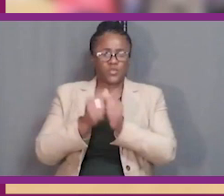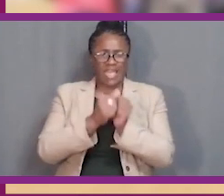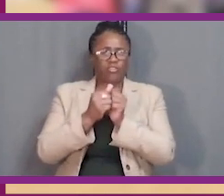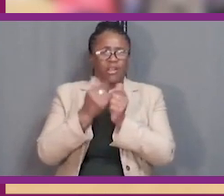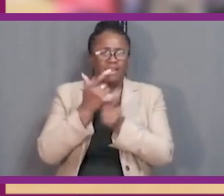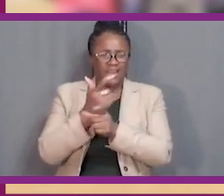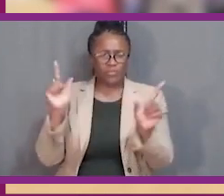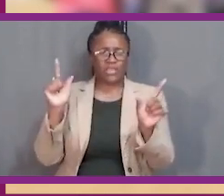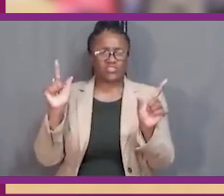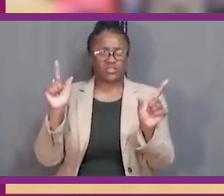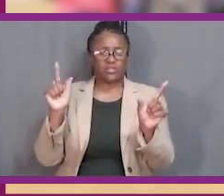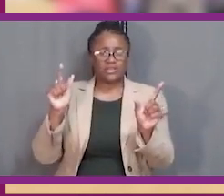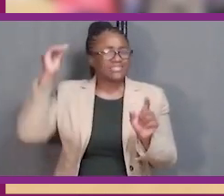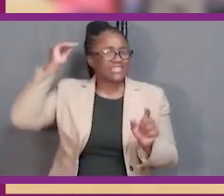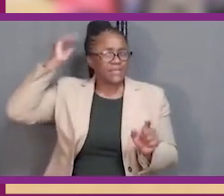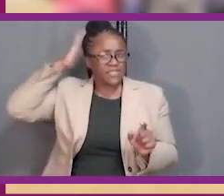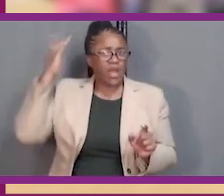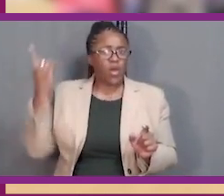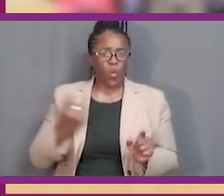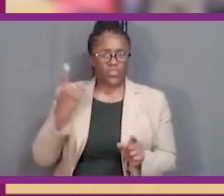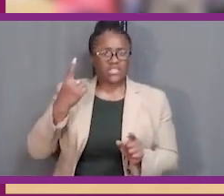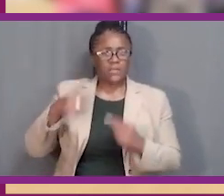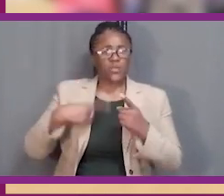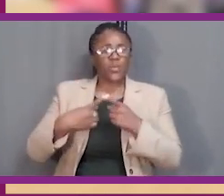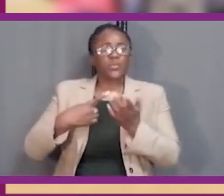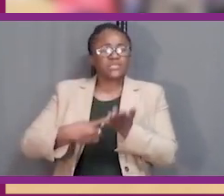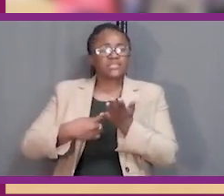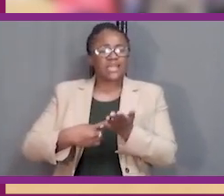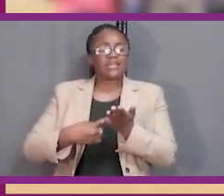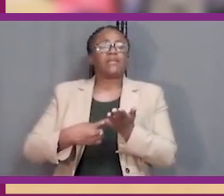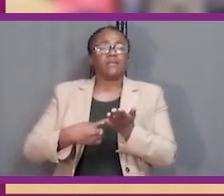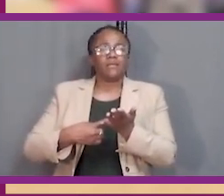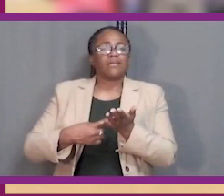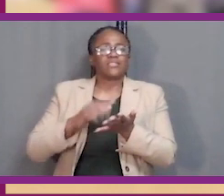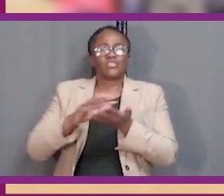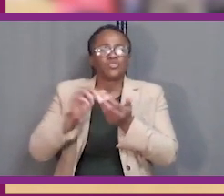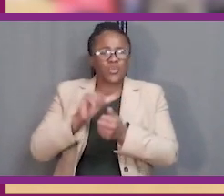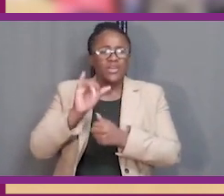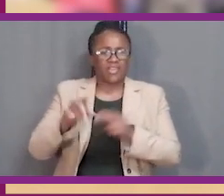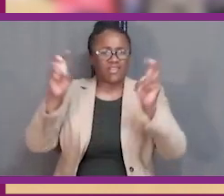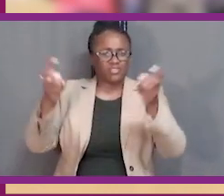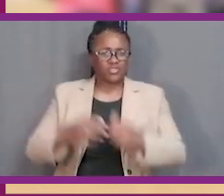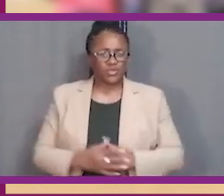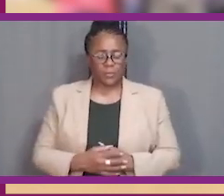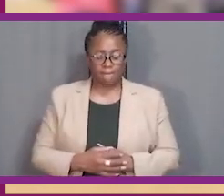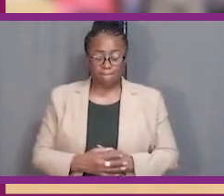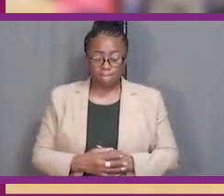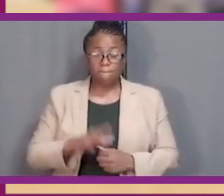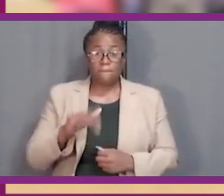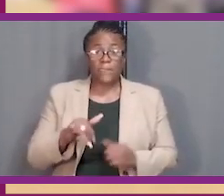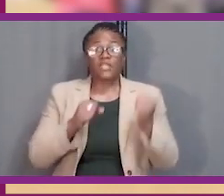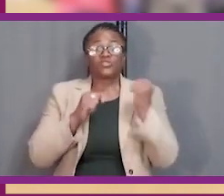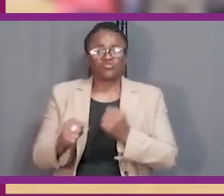I think coming up with strong movements, movement building is very important because we have seen,